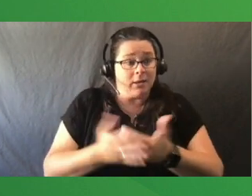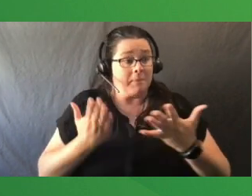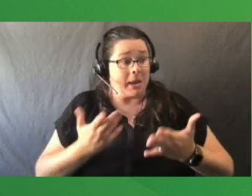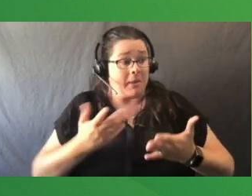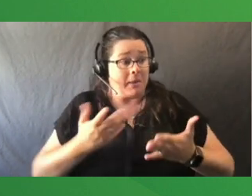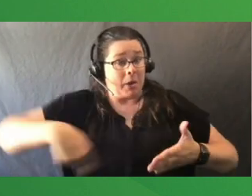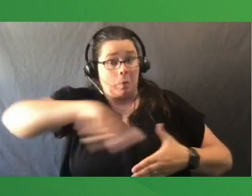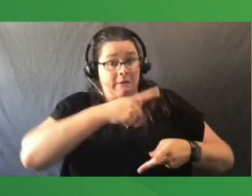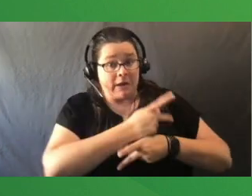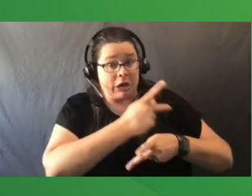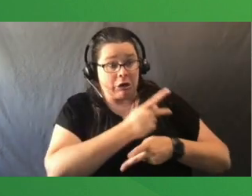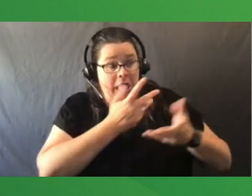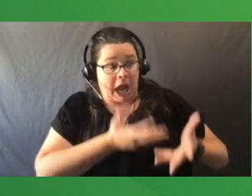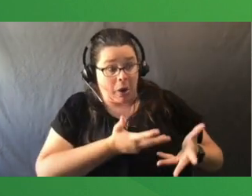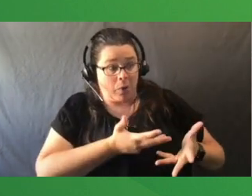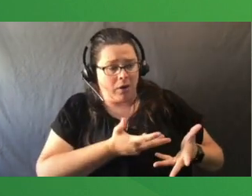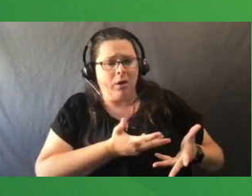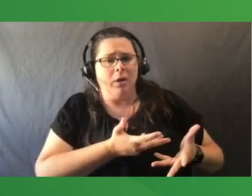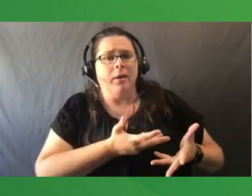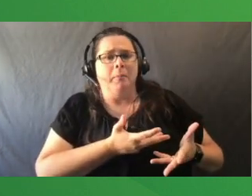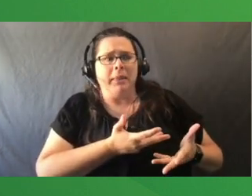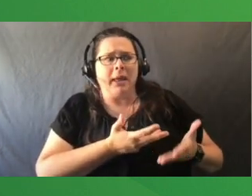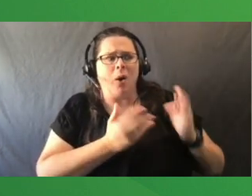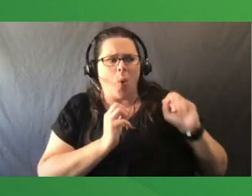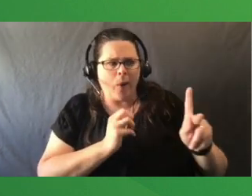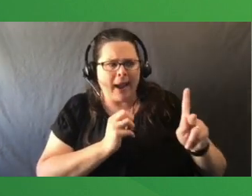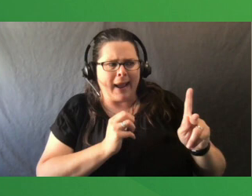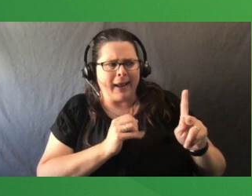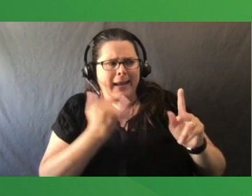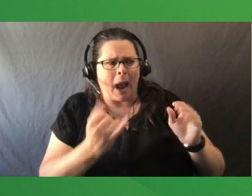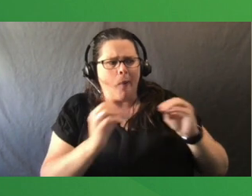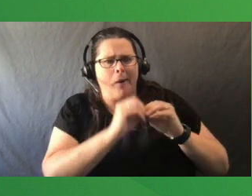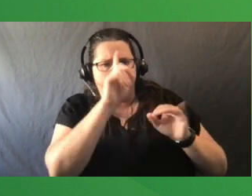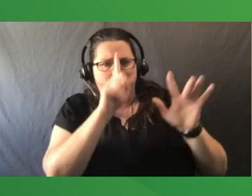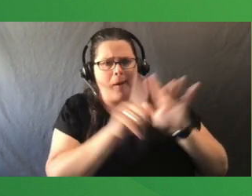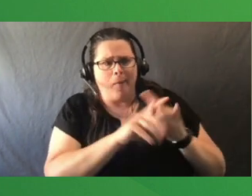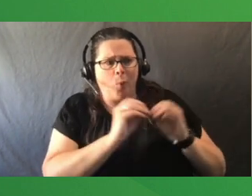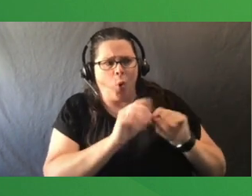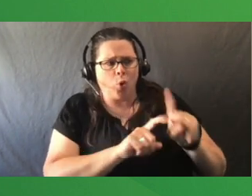But that brings up some more questions. And now how are we gonna answer those questions?